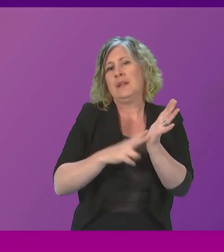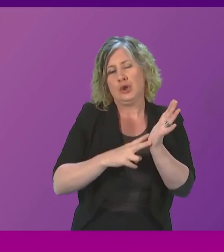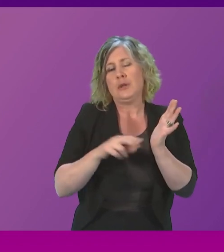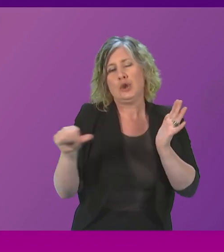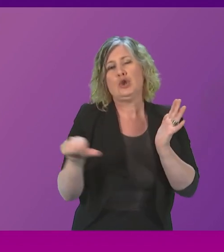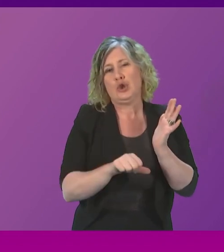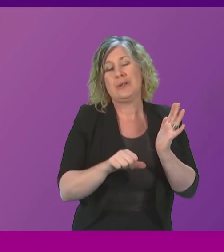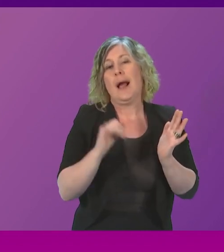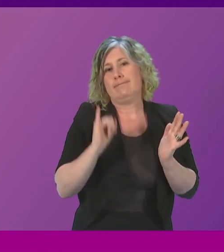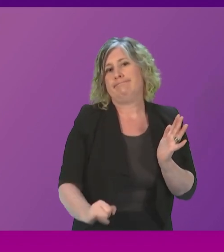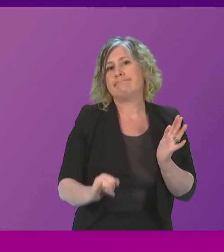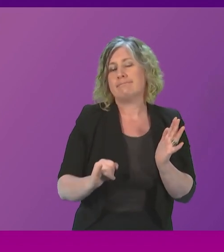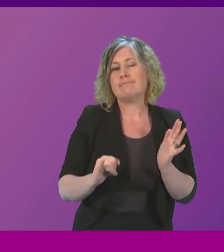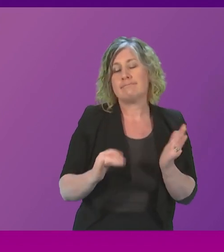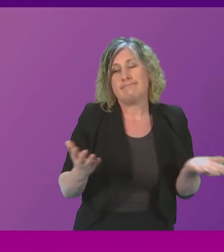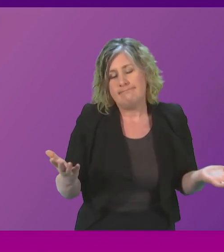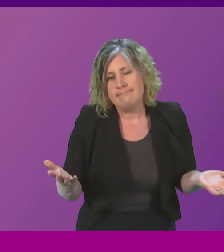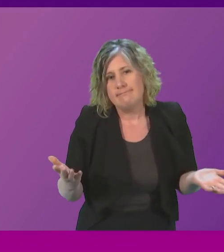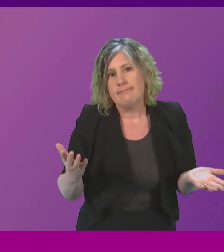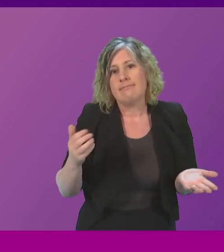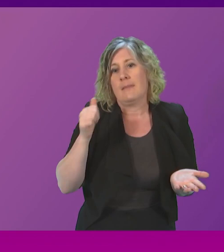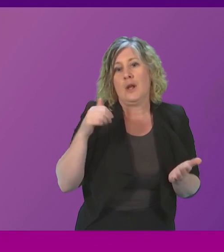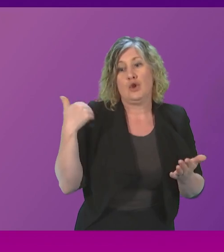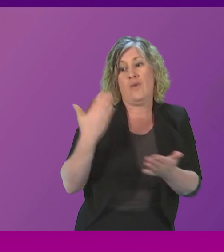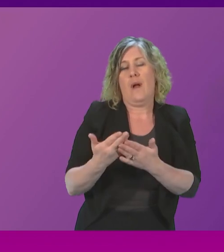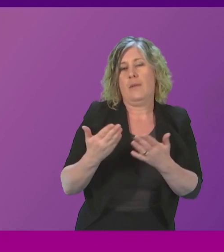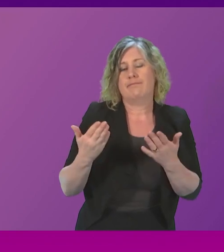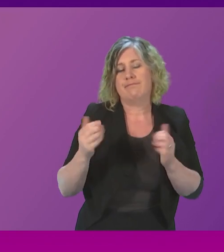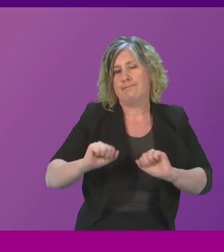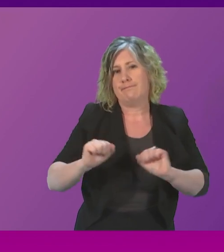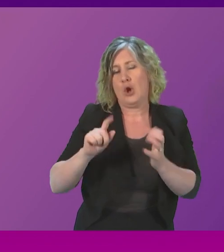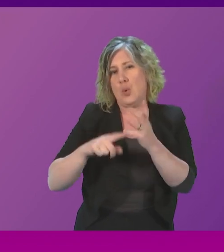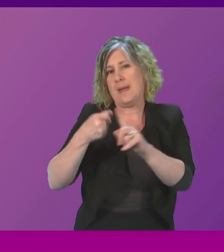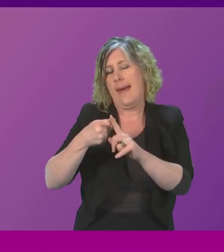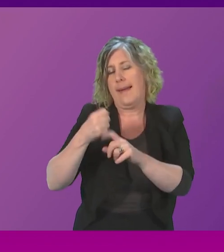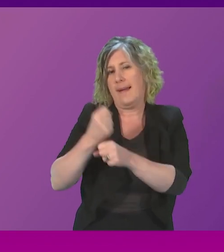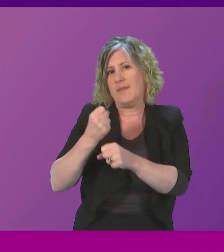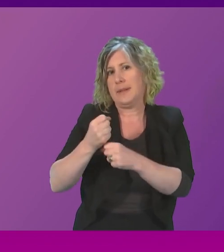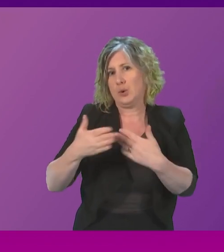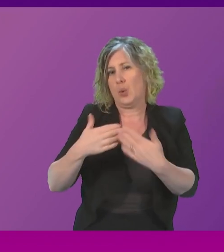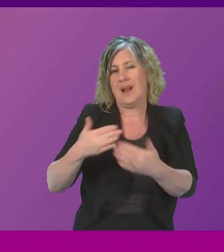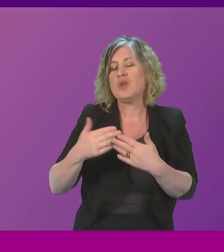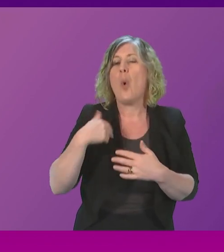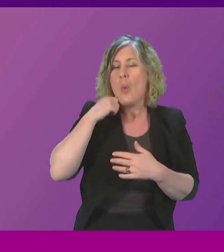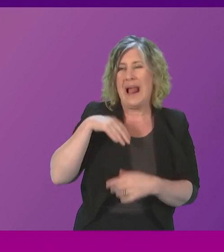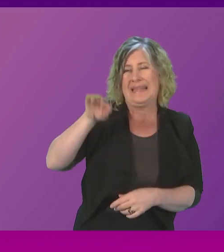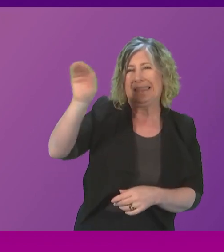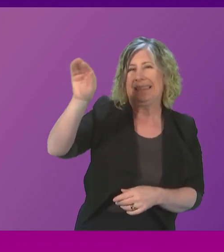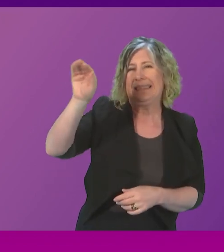Sadly, as we know, the United Kingdom Government has failed to act. We will continue to press the UK Government to expand the listed events regime but, of